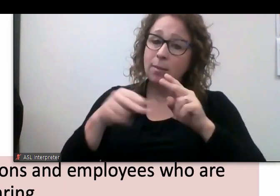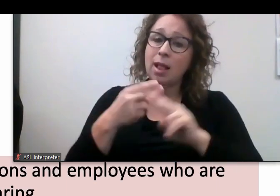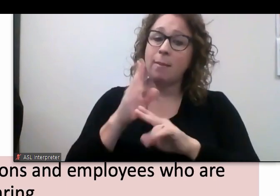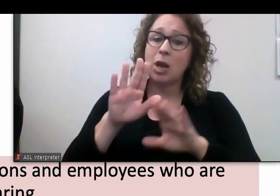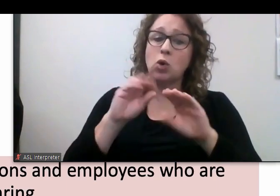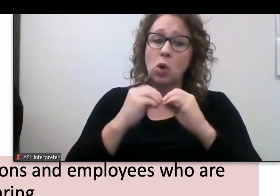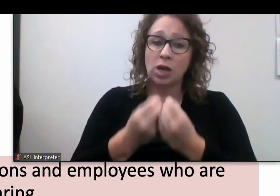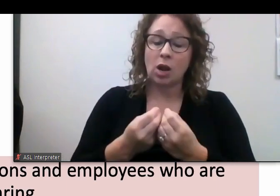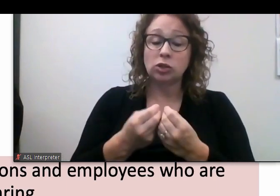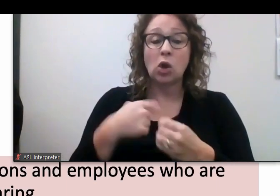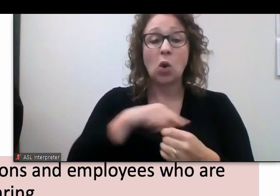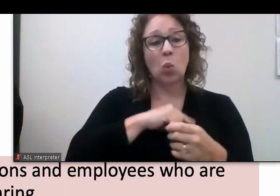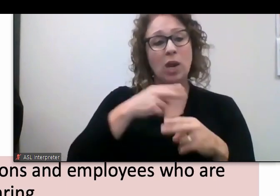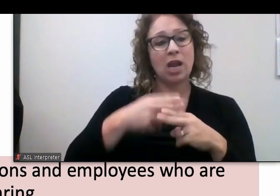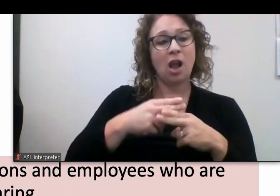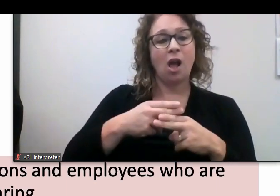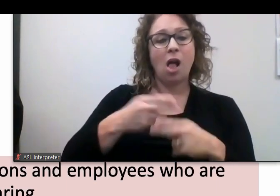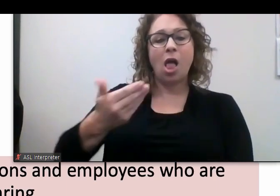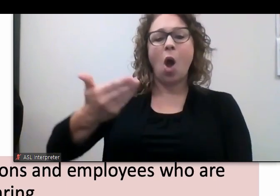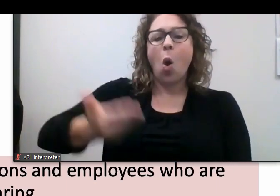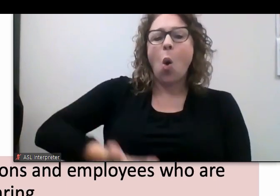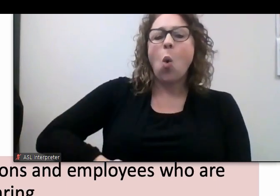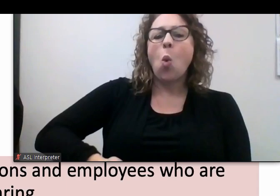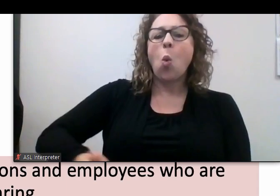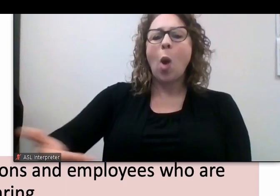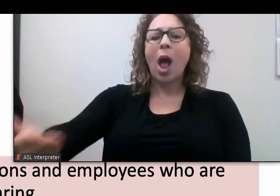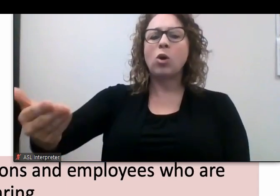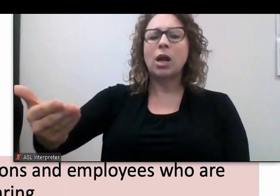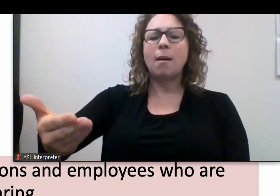We like to call it a welcome statement. We welcome people with disabilities...